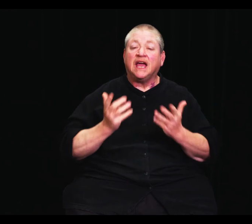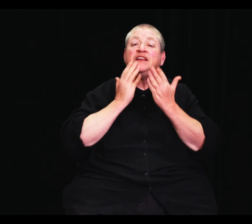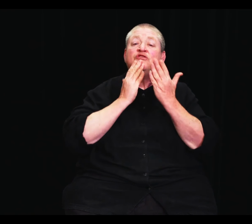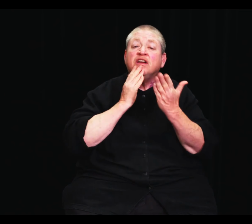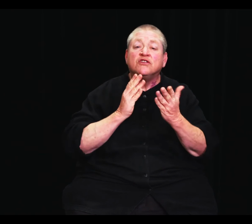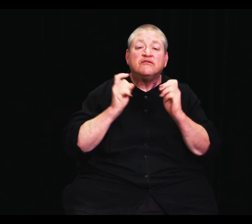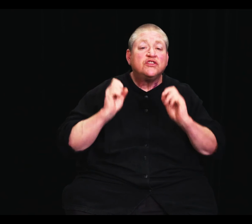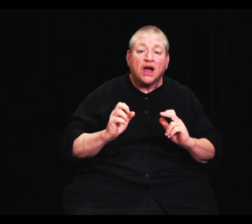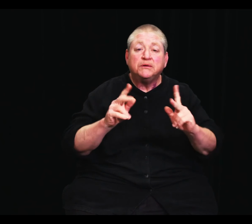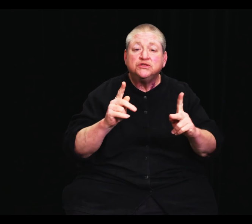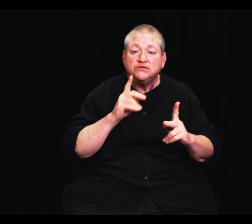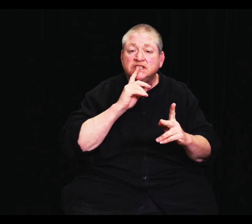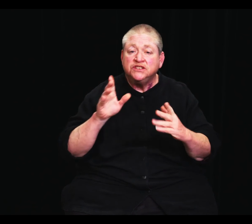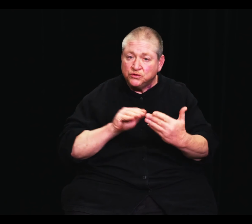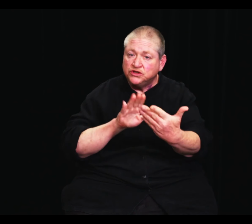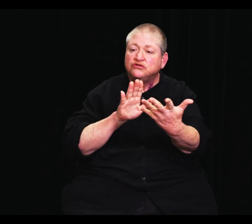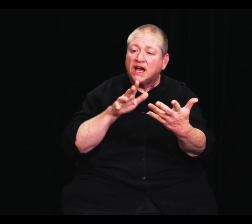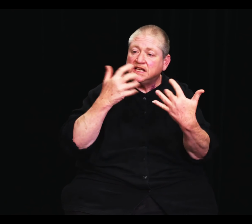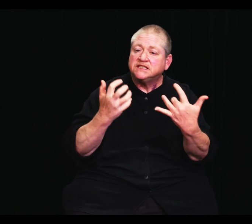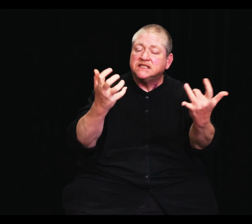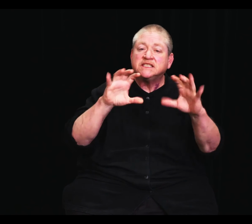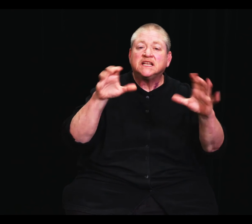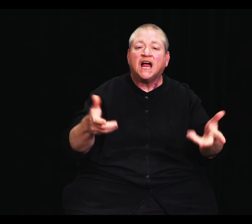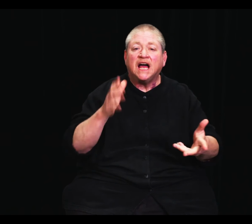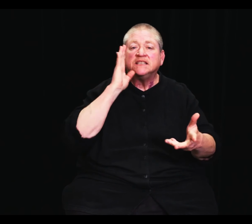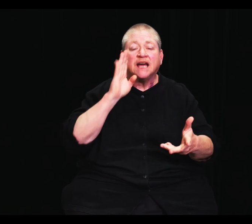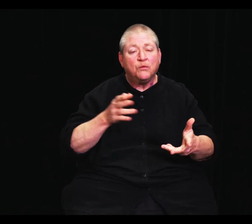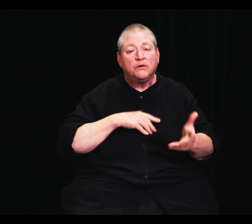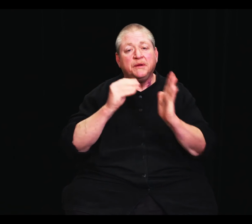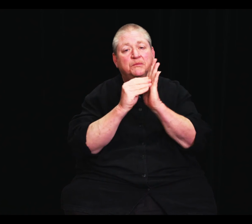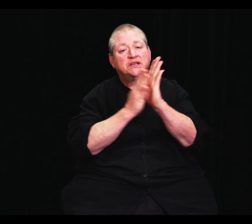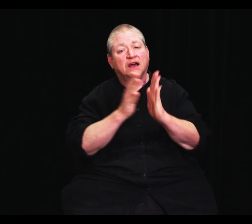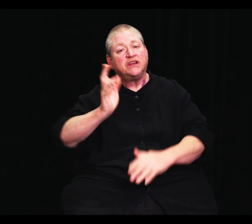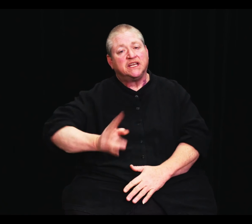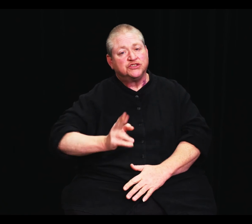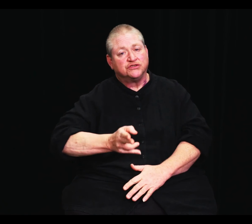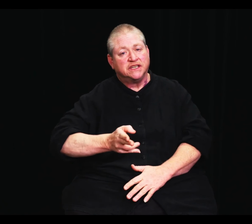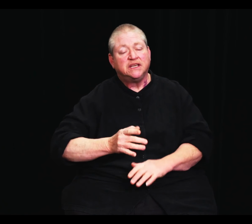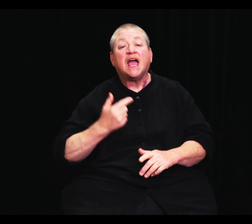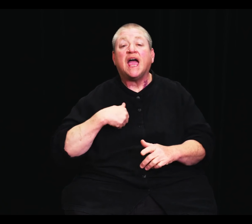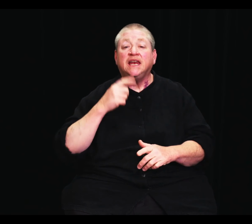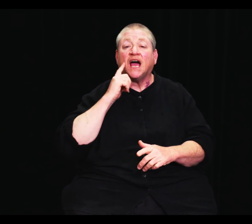I stand before you all today humbled by the task bestowed upon me. I stand before you grateful for the opportunity